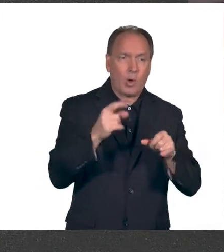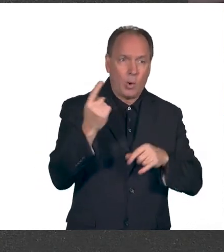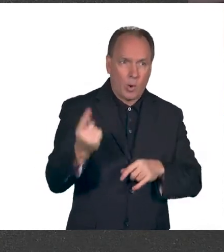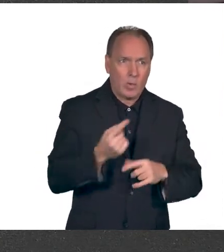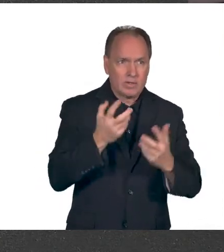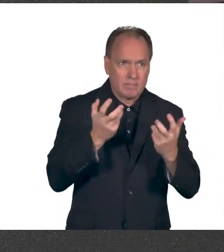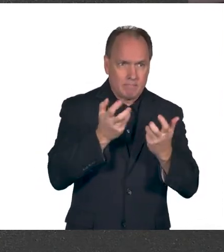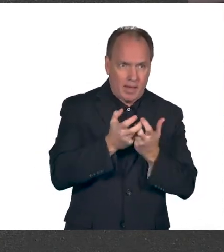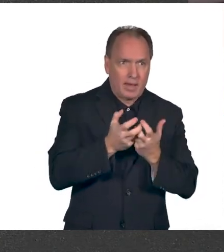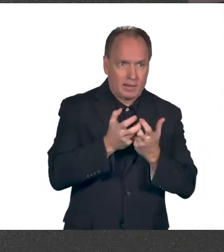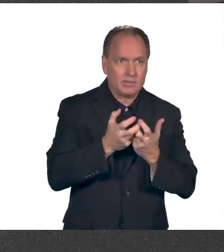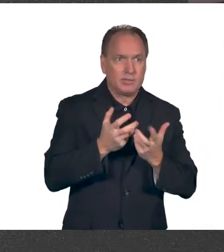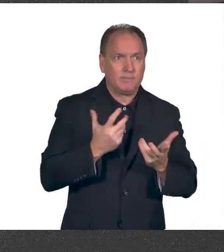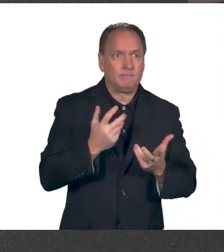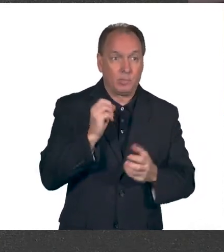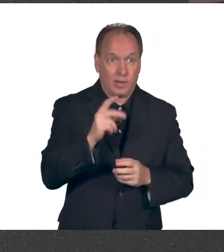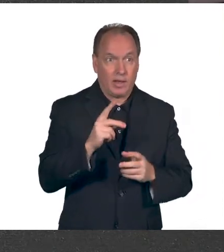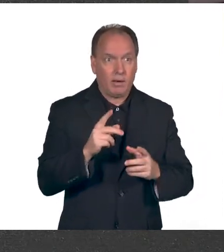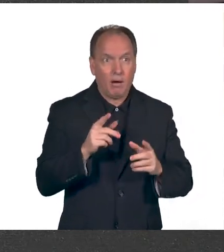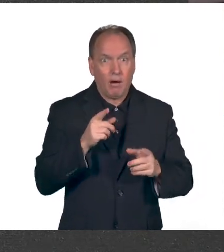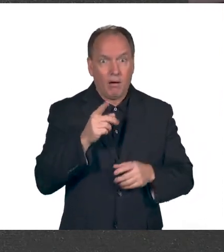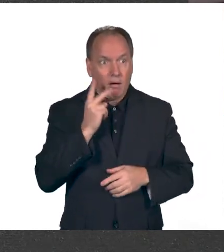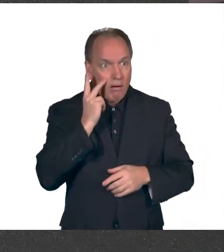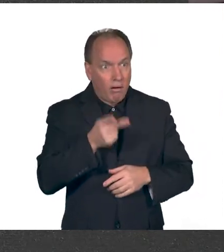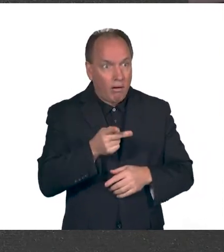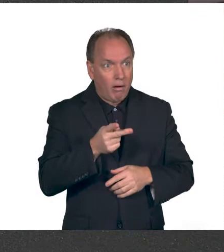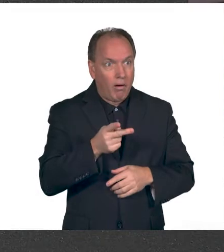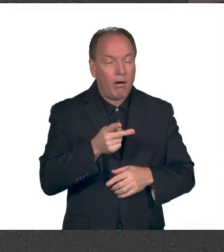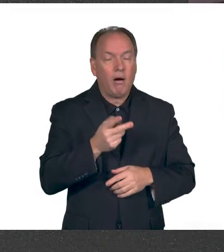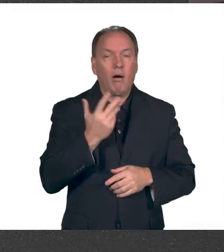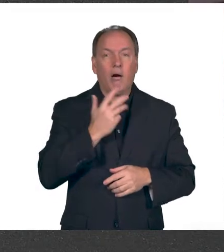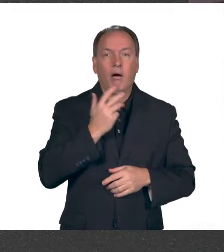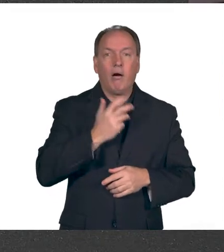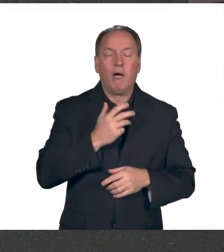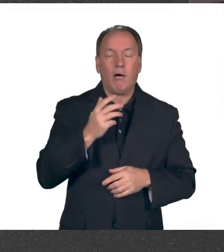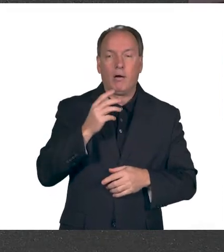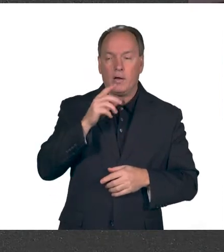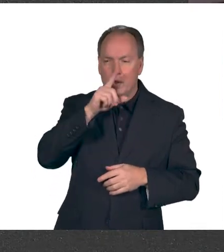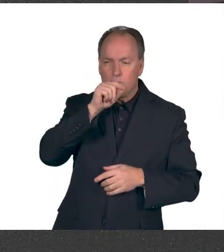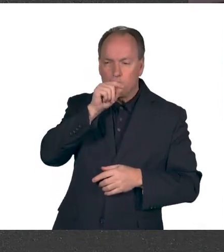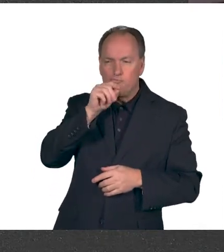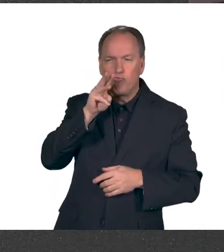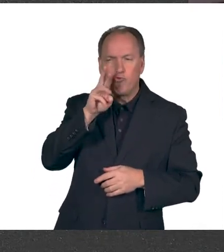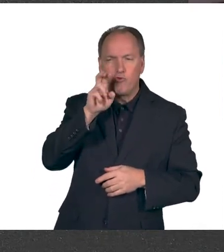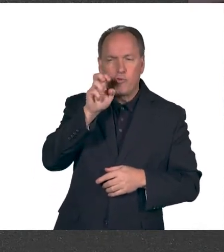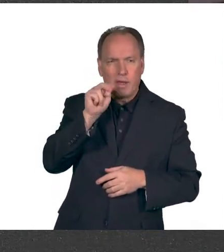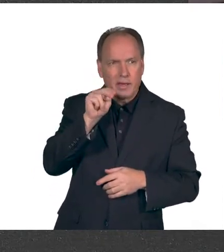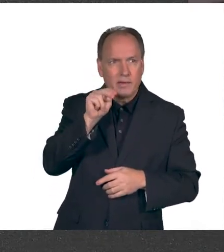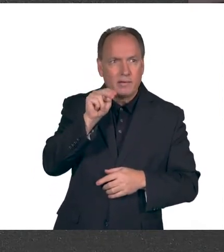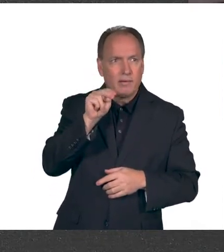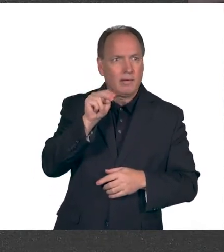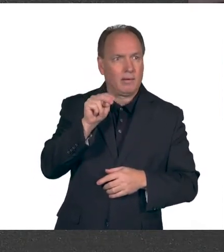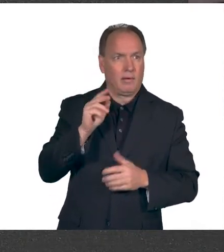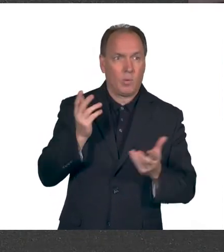we have to match the edges up. Oh my goodness look at that, wren is only how many snowballs,